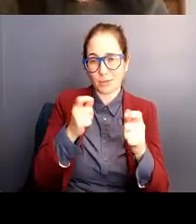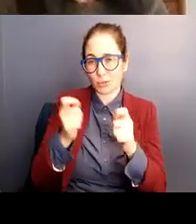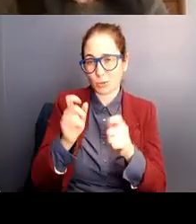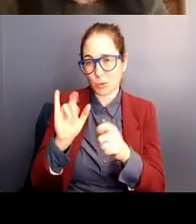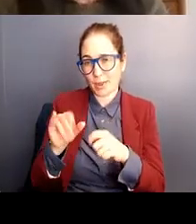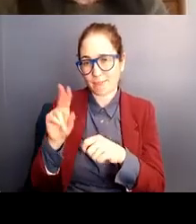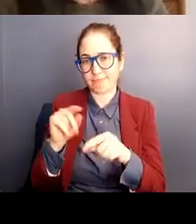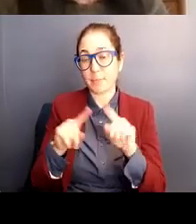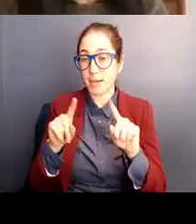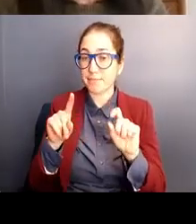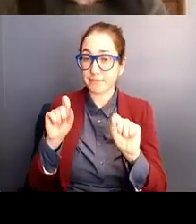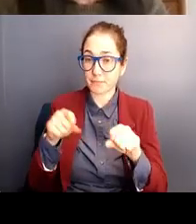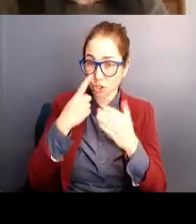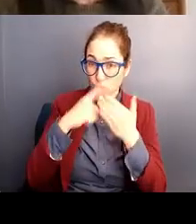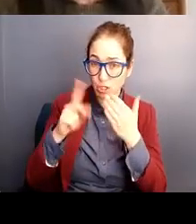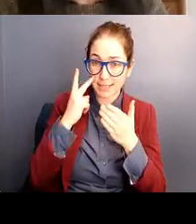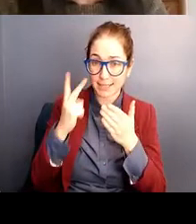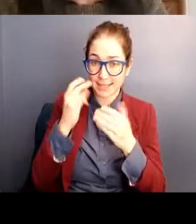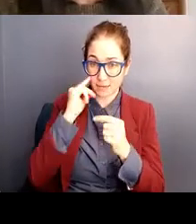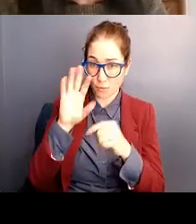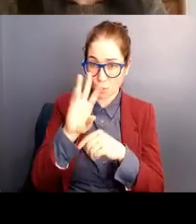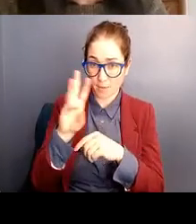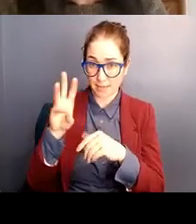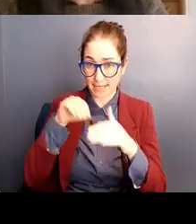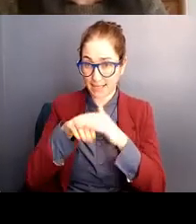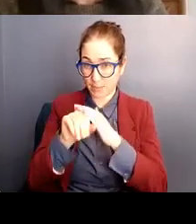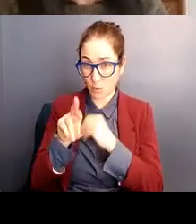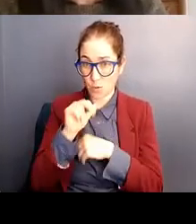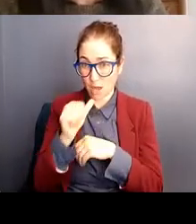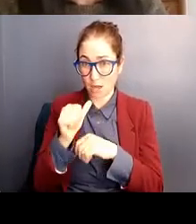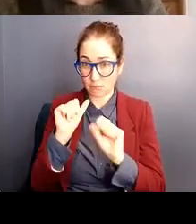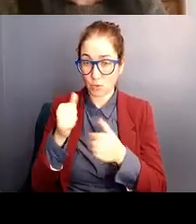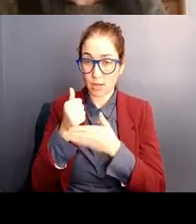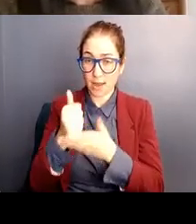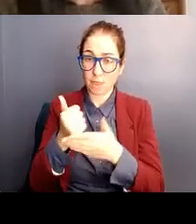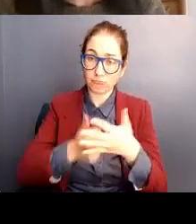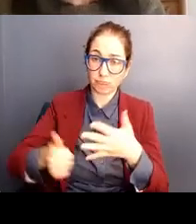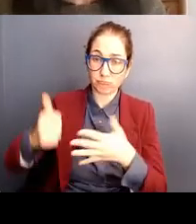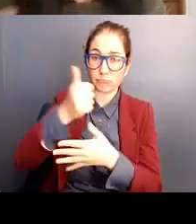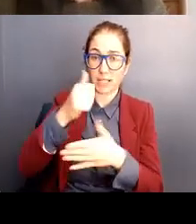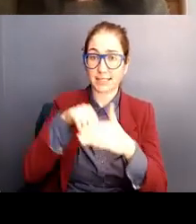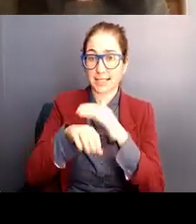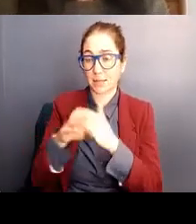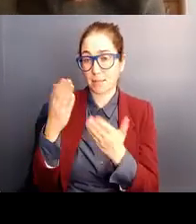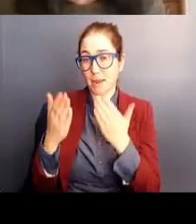can check and see how accessible your websites are. And you can help prioritize accessibility perhaps in the coming years to make